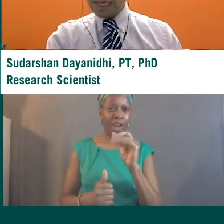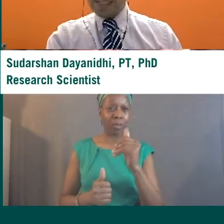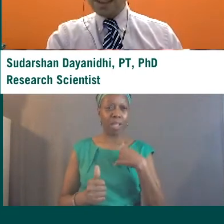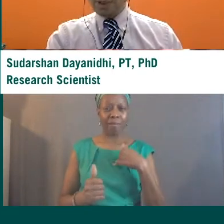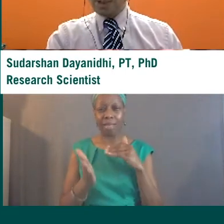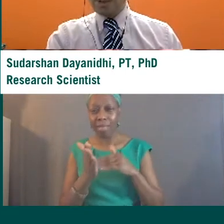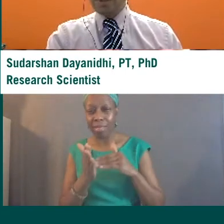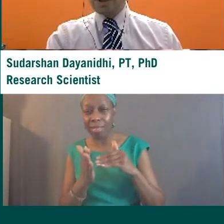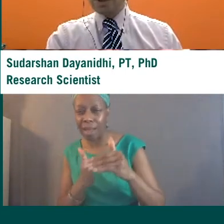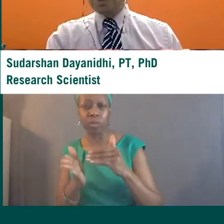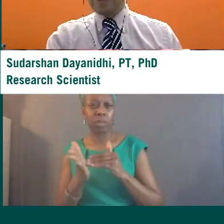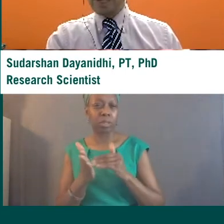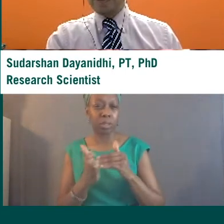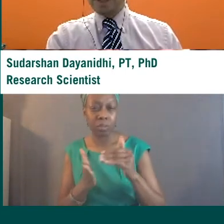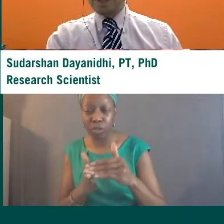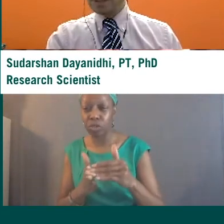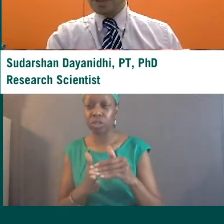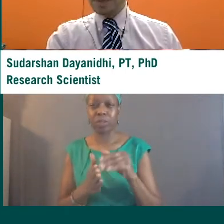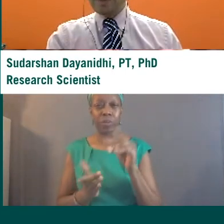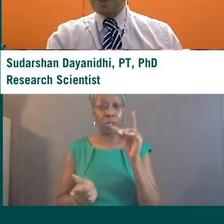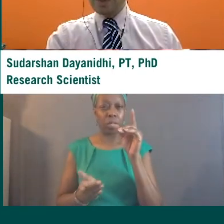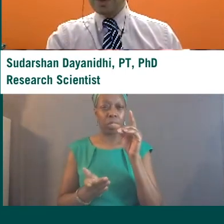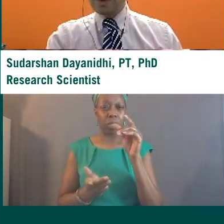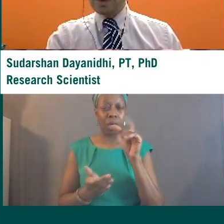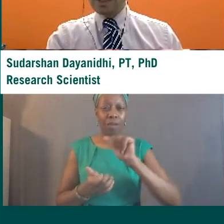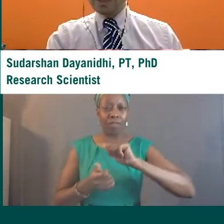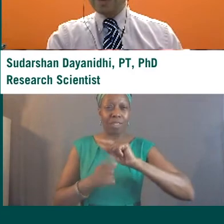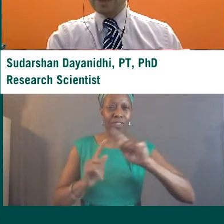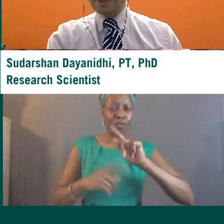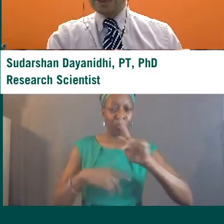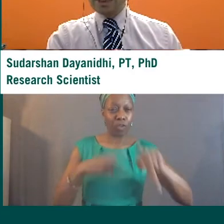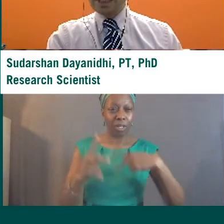And these molecular motors, we have millions of them within each of the muscles.